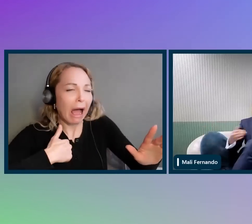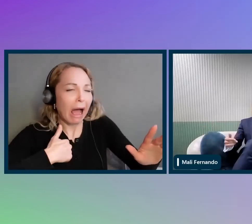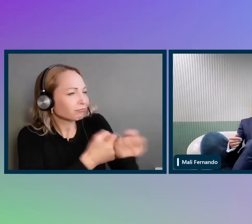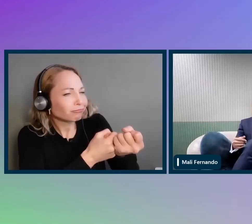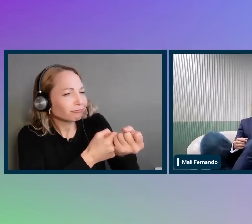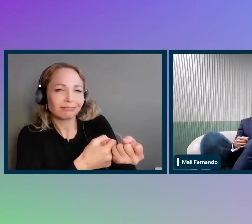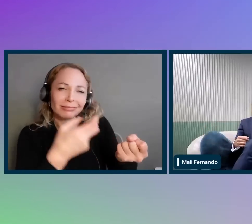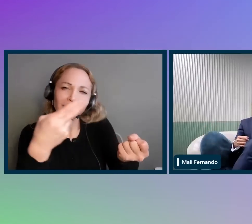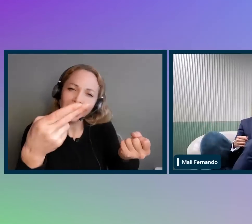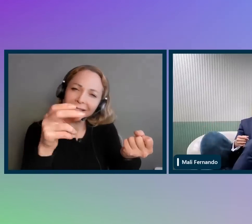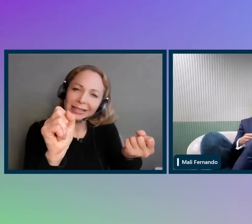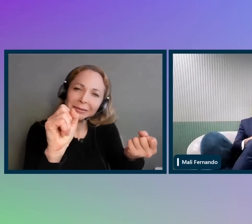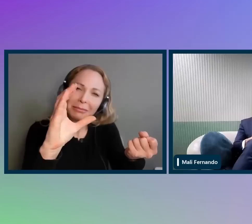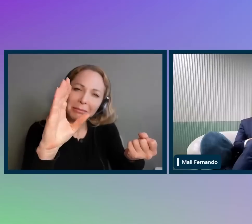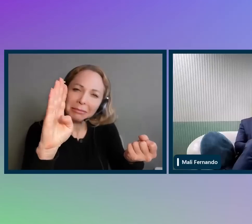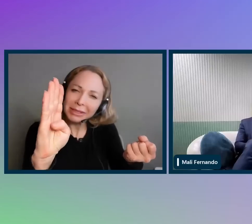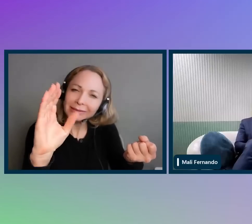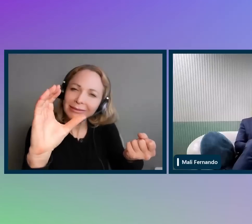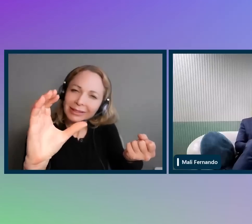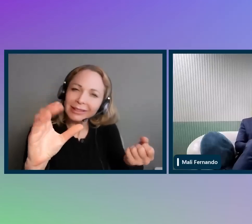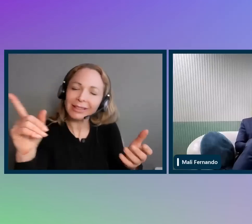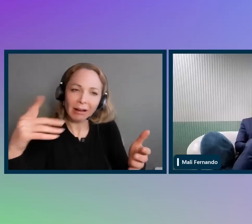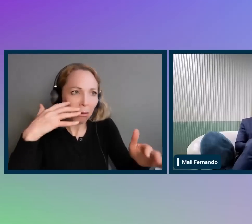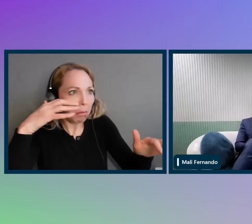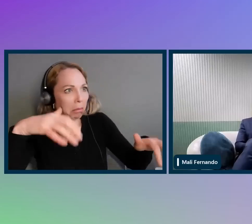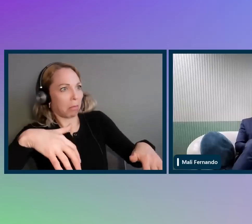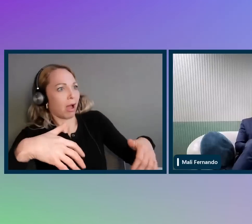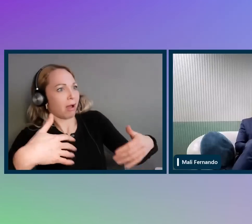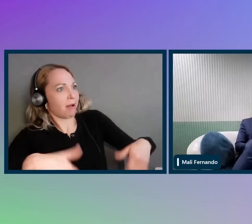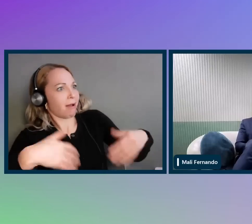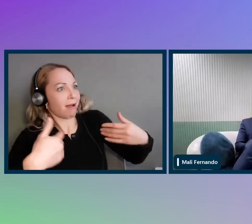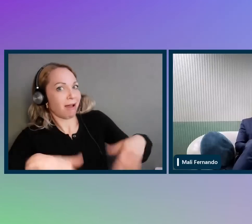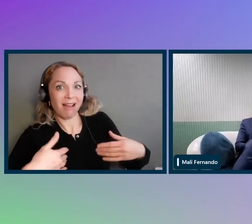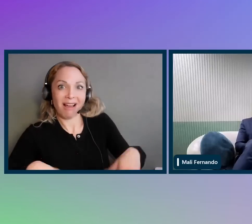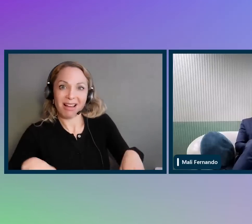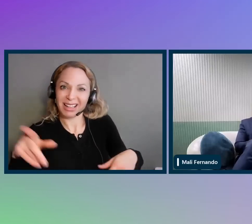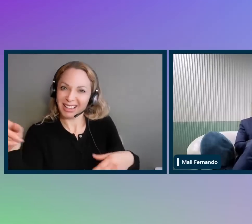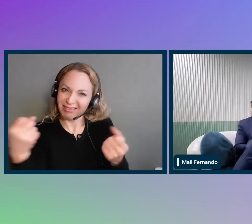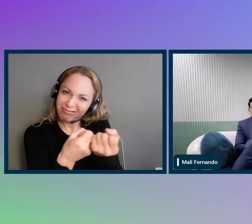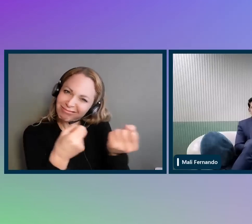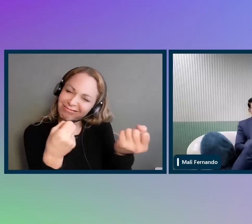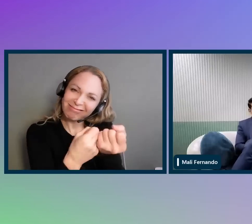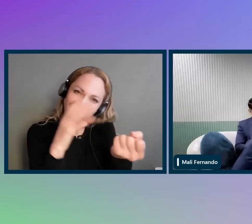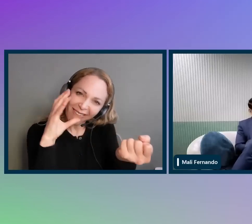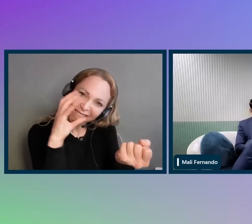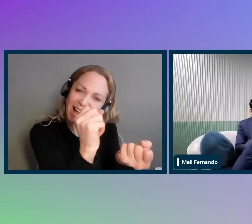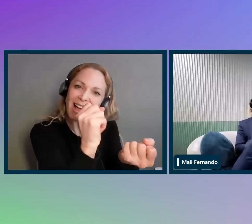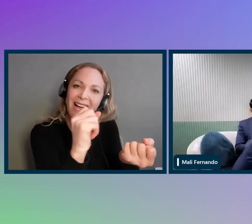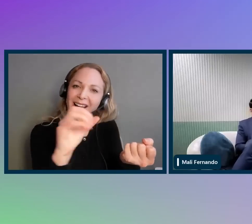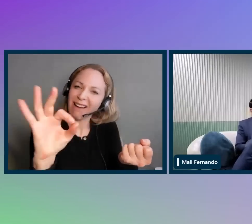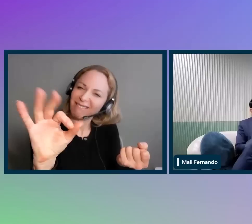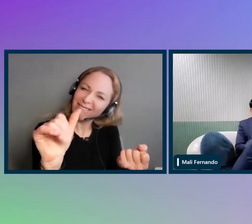We want customers who are loyal, but a fan of HSBC, that's quite strong. He's like, yes, Mali.